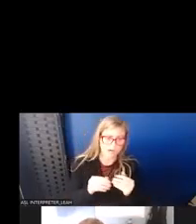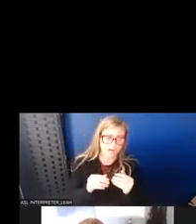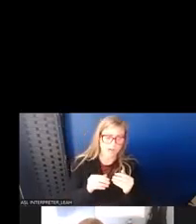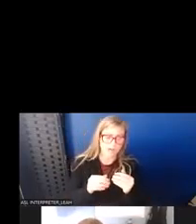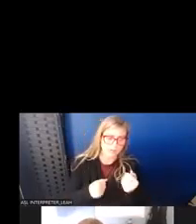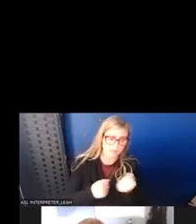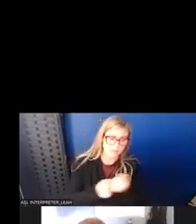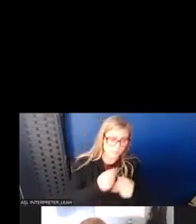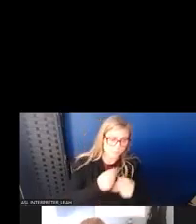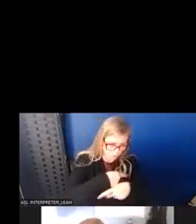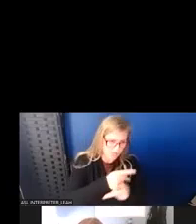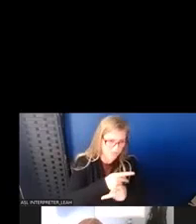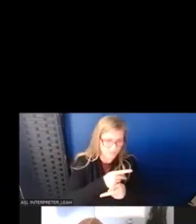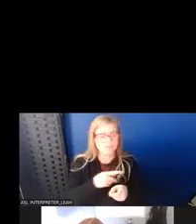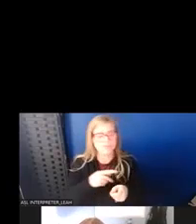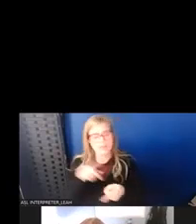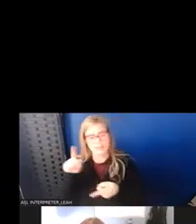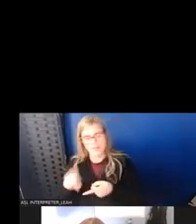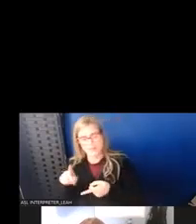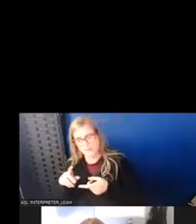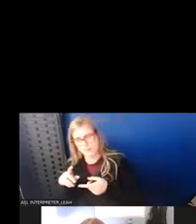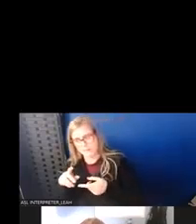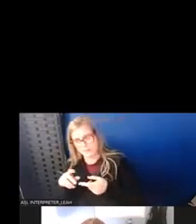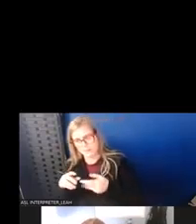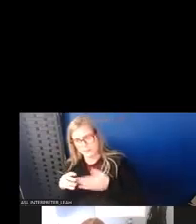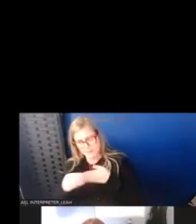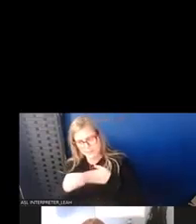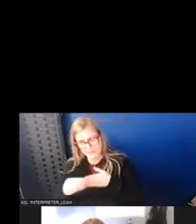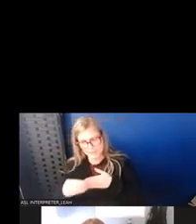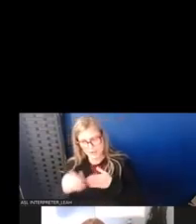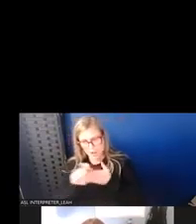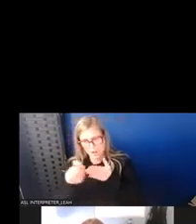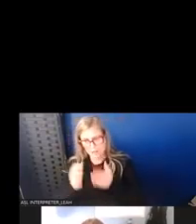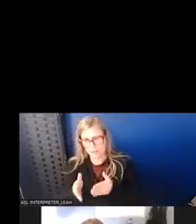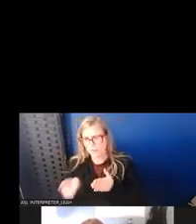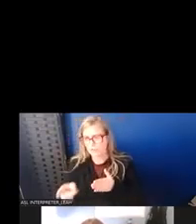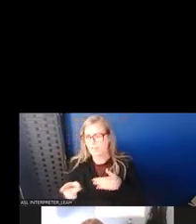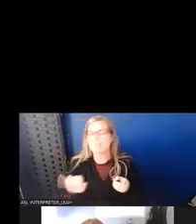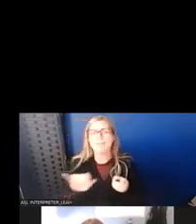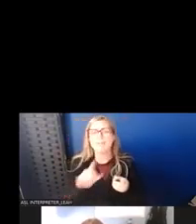If you're leading and paying a lot of effort to participate as